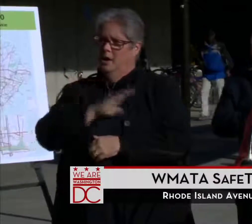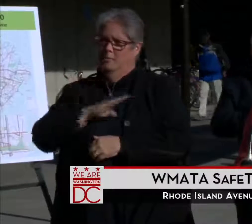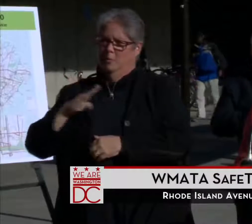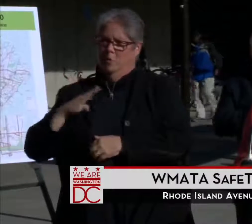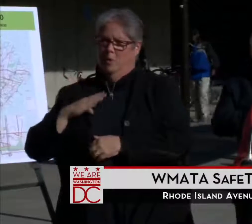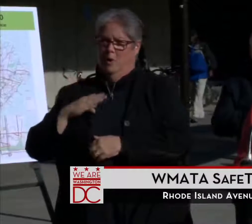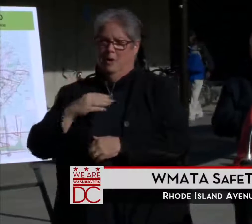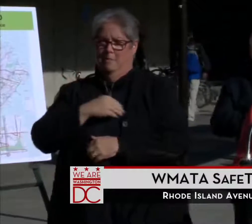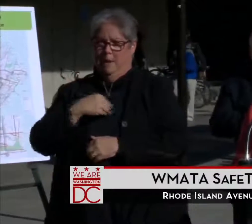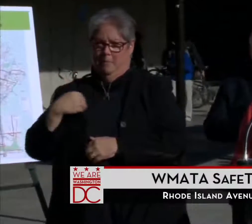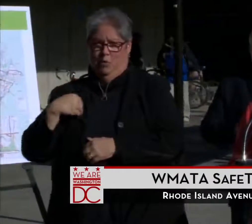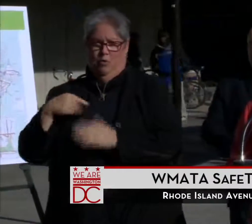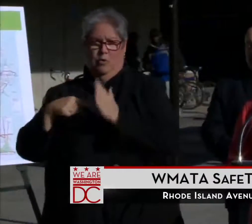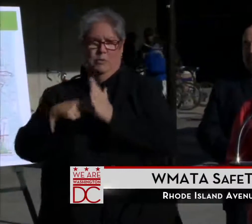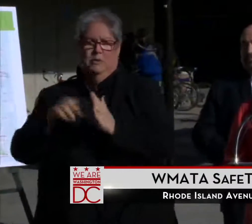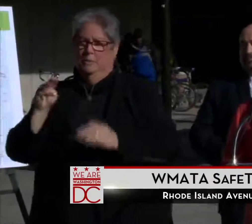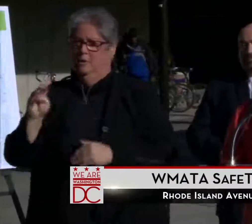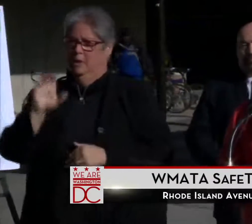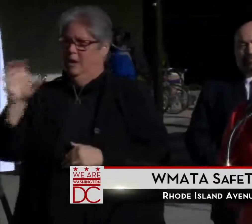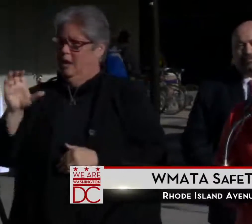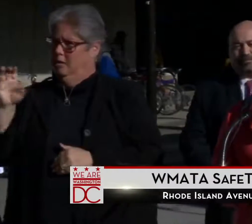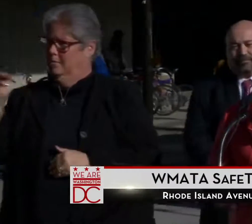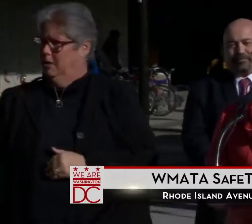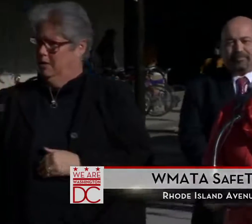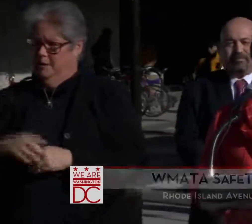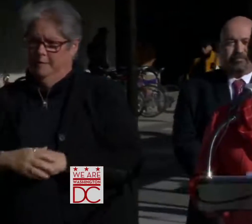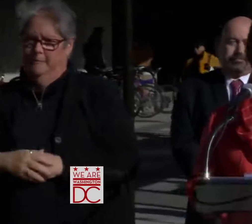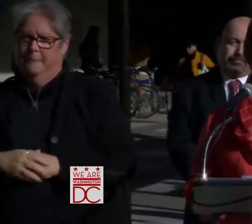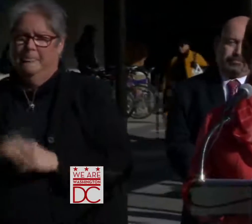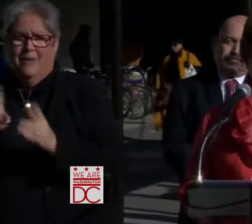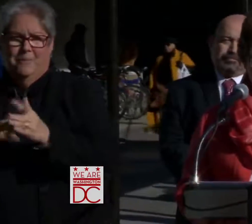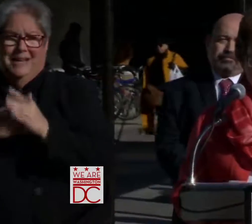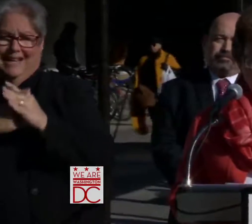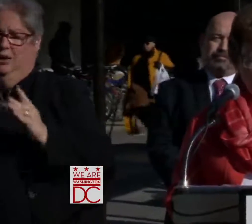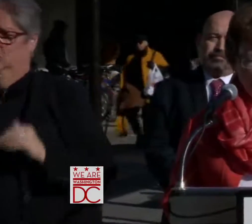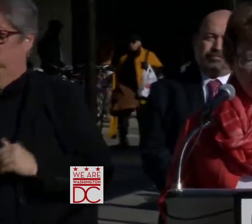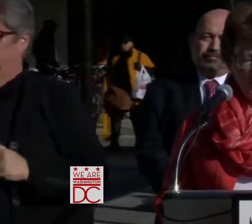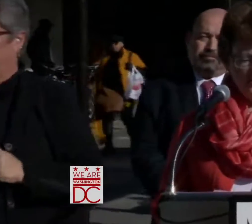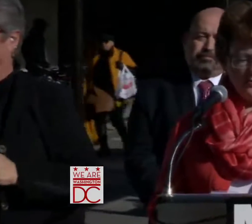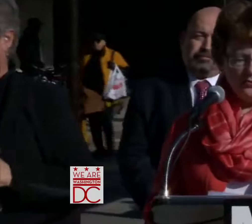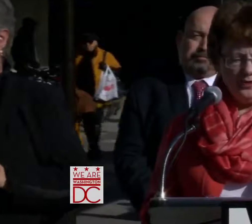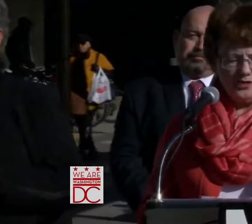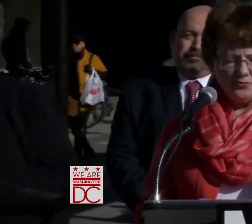COUNTY, MARYLAND. AS WE BEGIN THIS SURGE 10, WE ARE HALFWAY THROUGH THIS